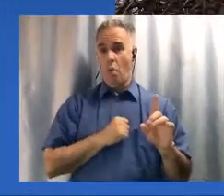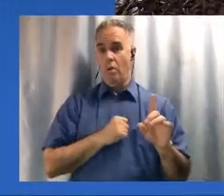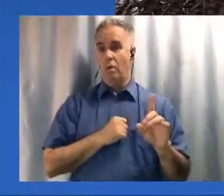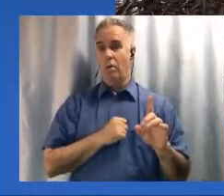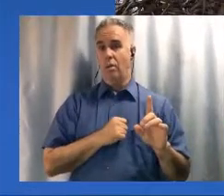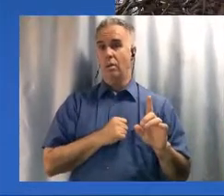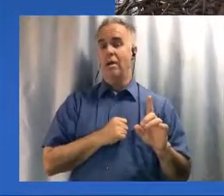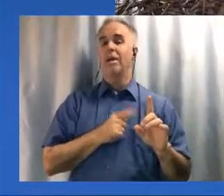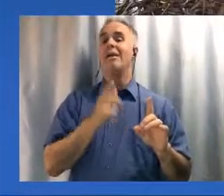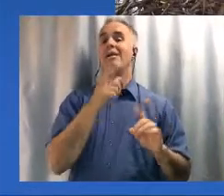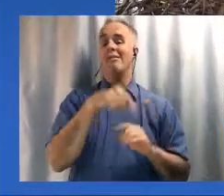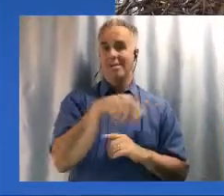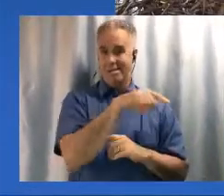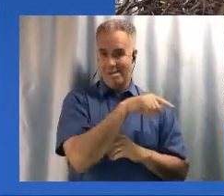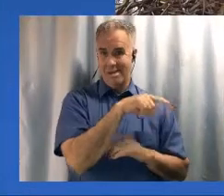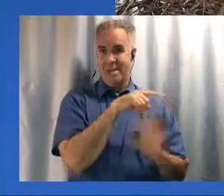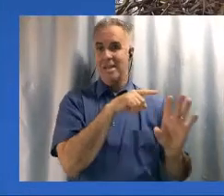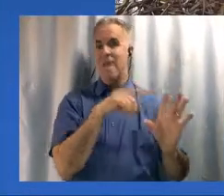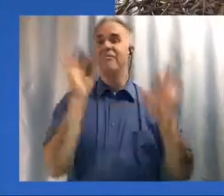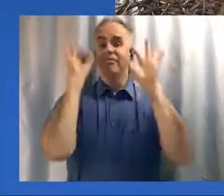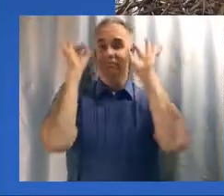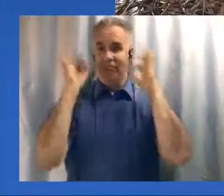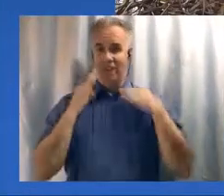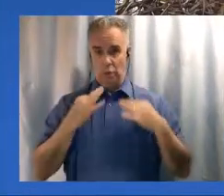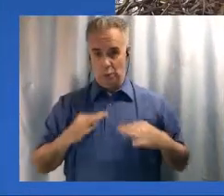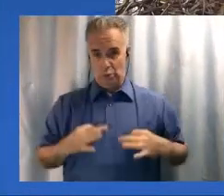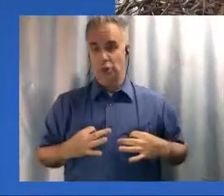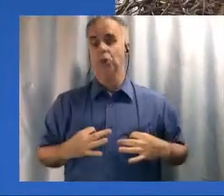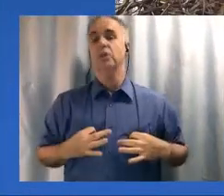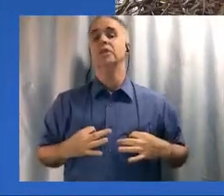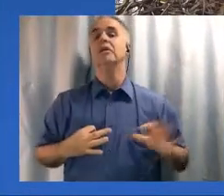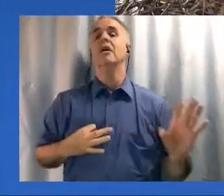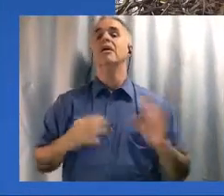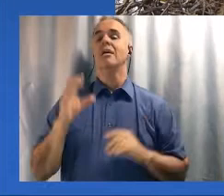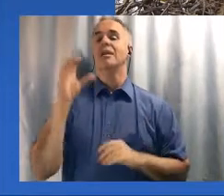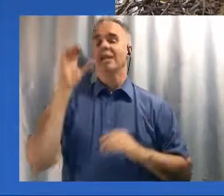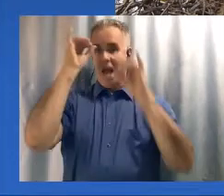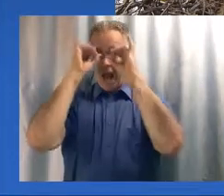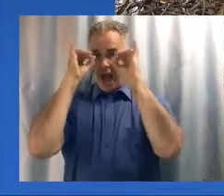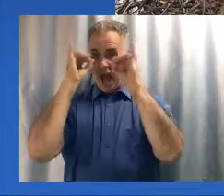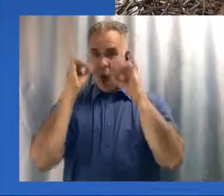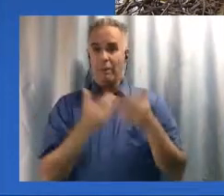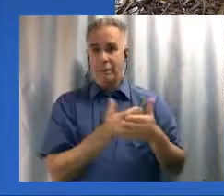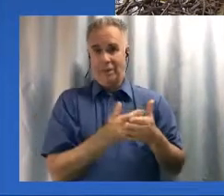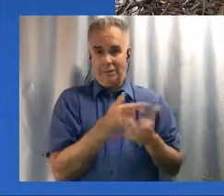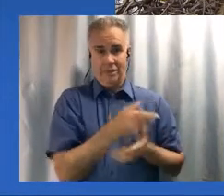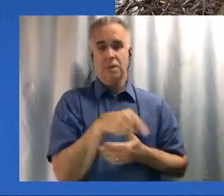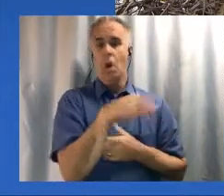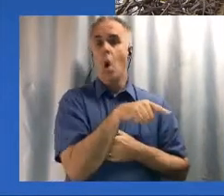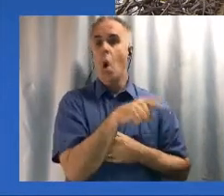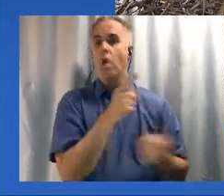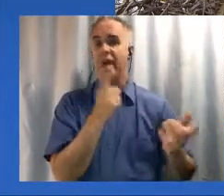Now the owlets are one month old. They have their feathers. Their eyesight is good.